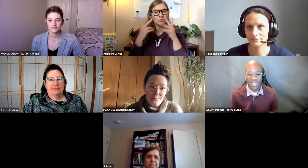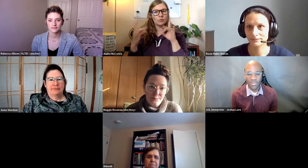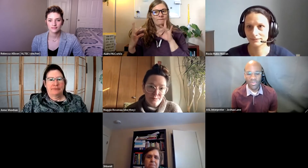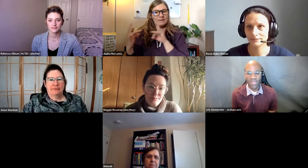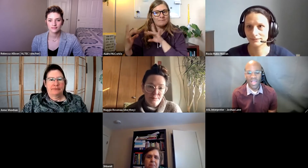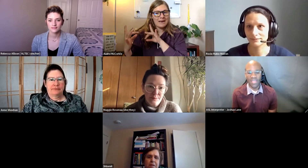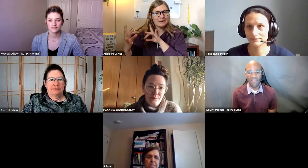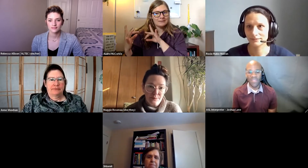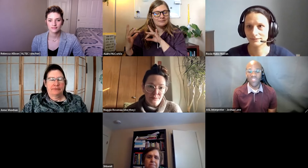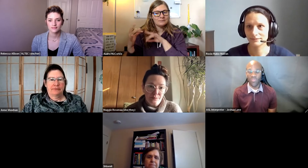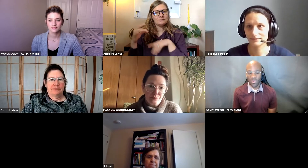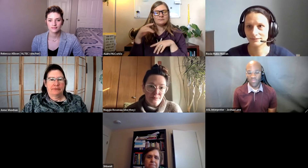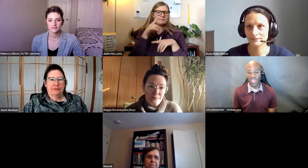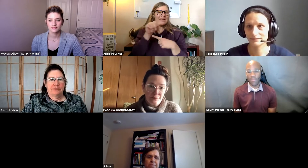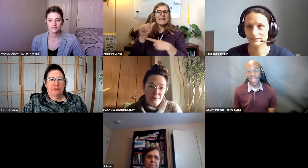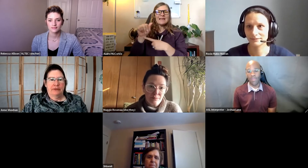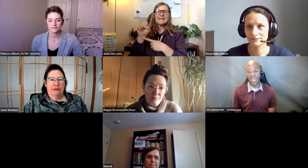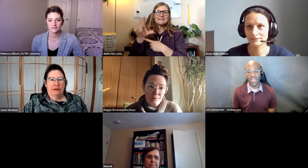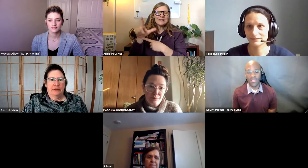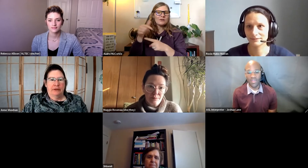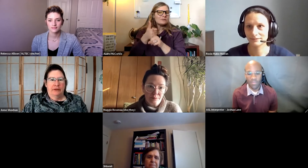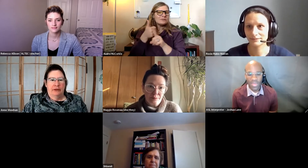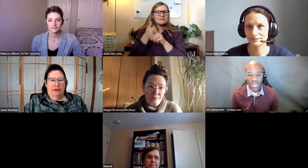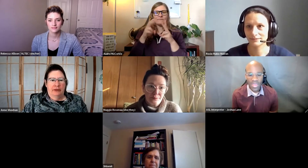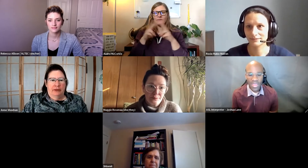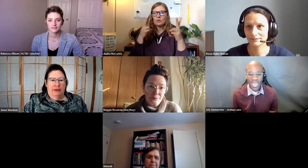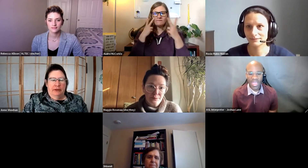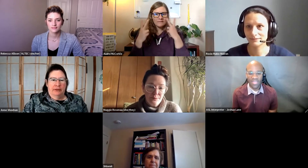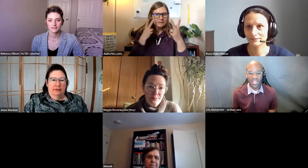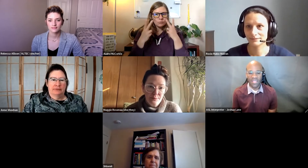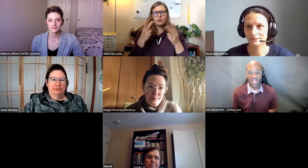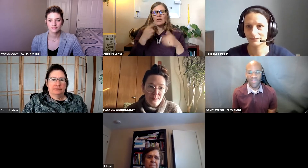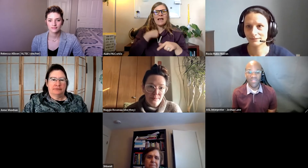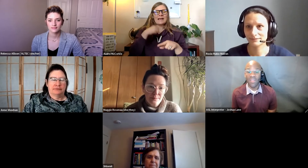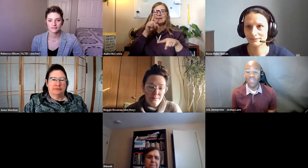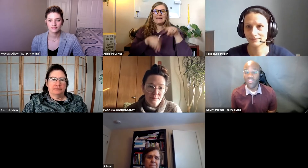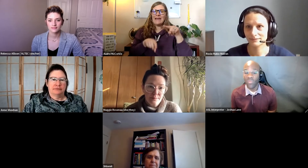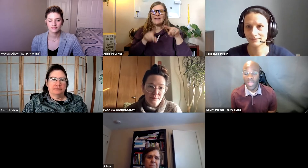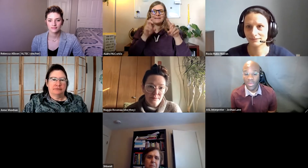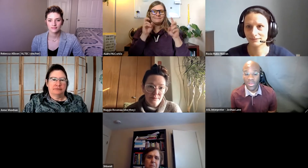it provides a visual feedback mechanism. ASL itself is a very visual language